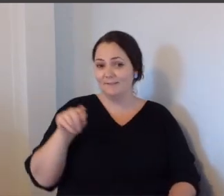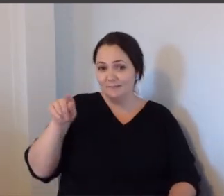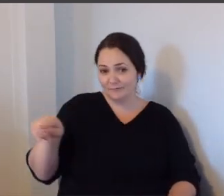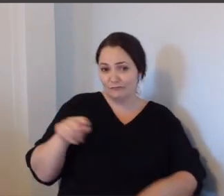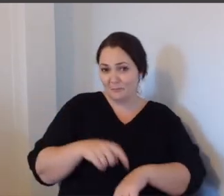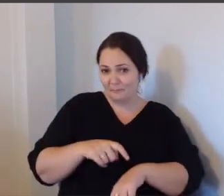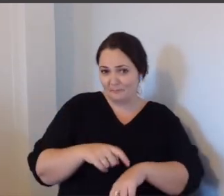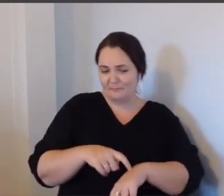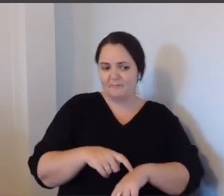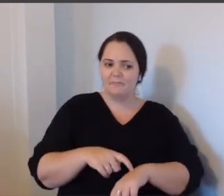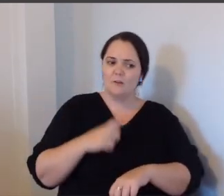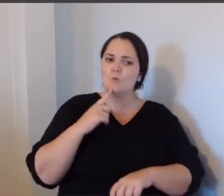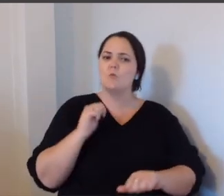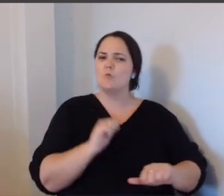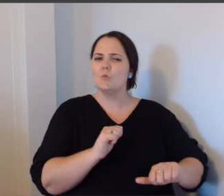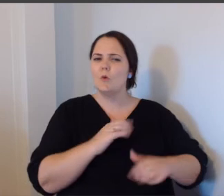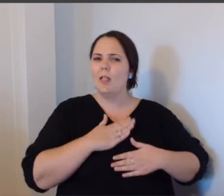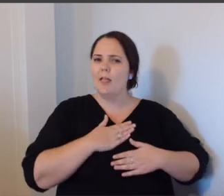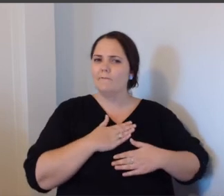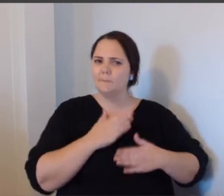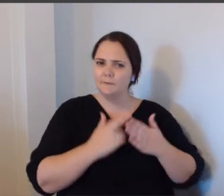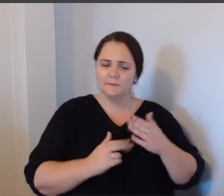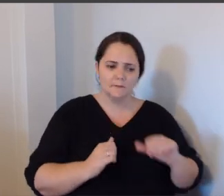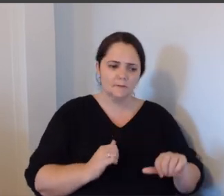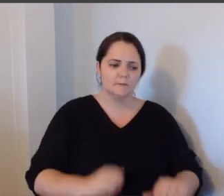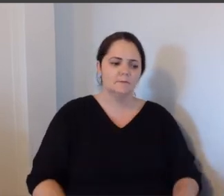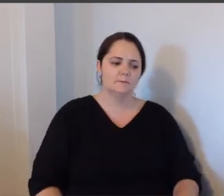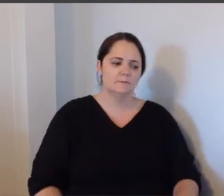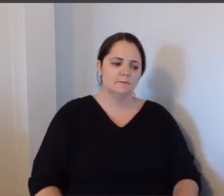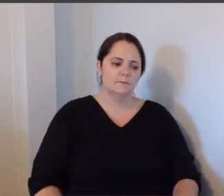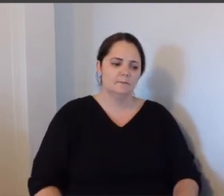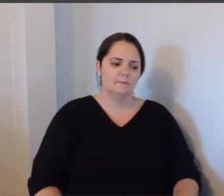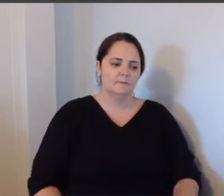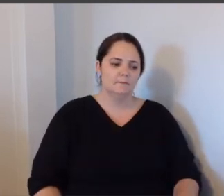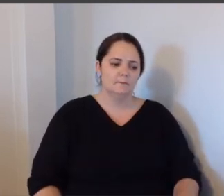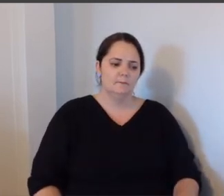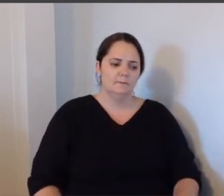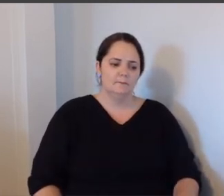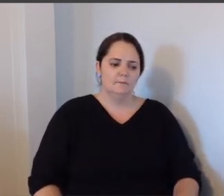the handful of ones that were that were able to overcome the institutional restrictions to